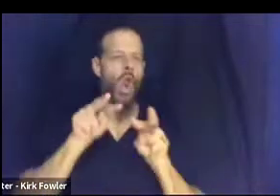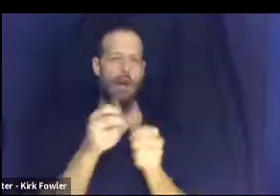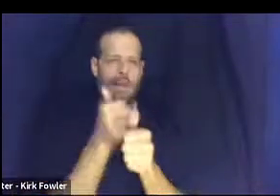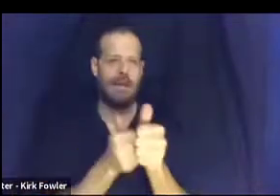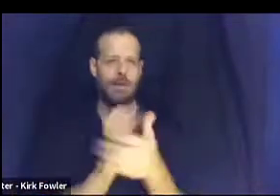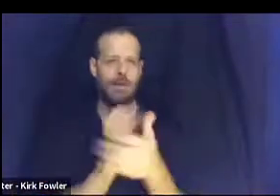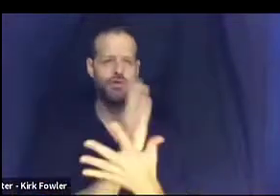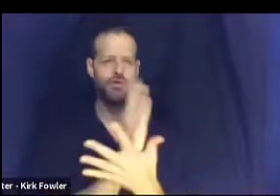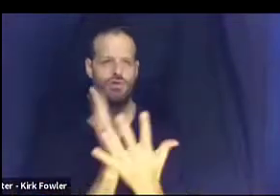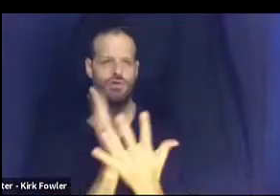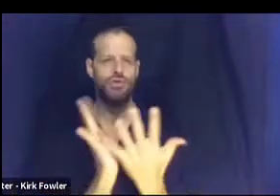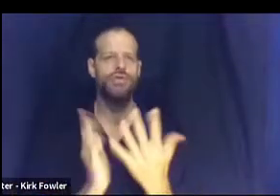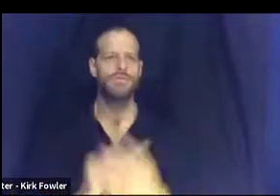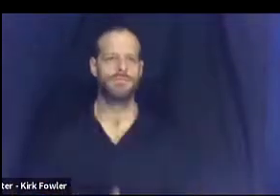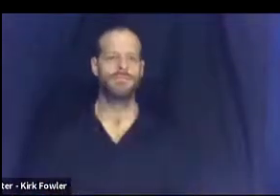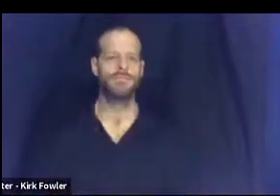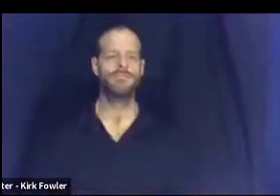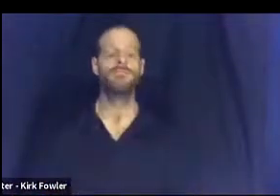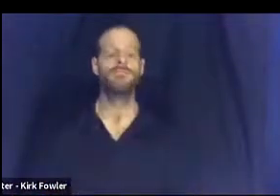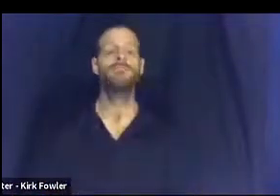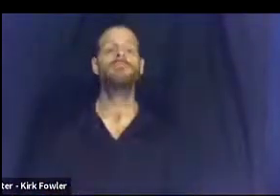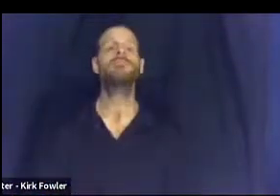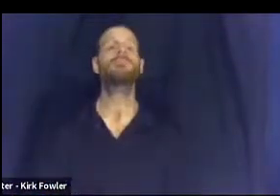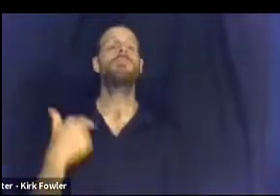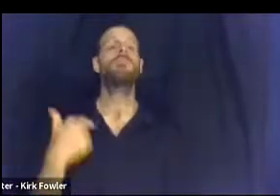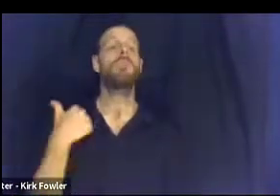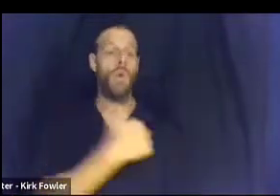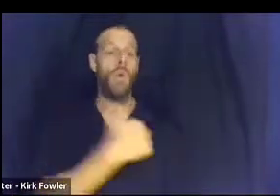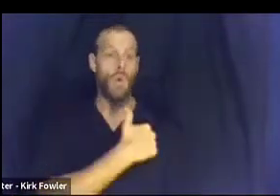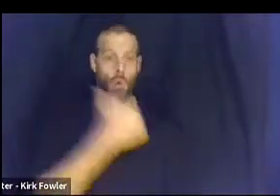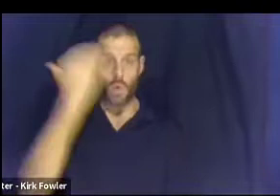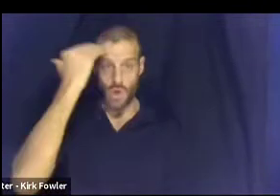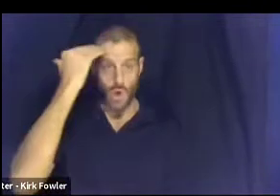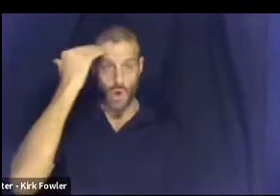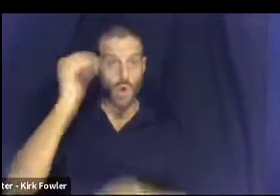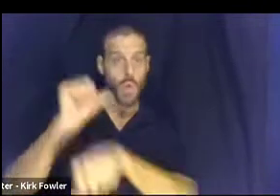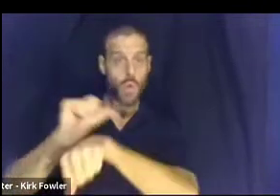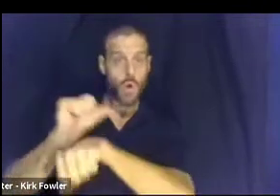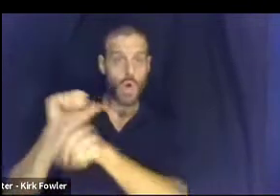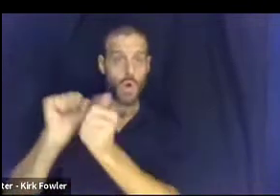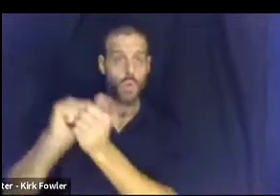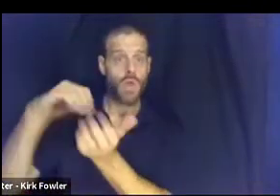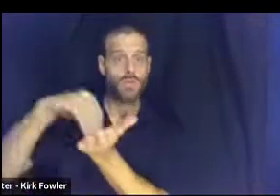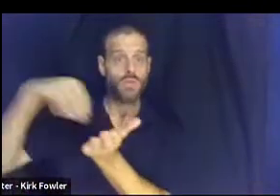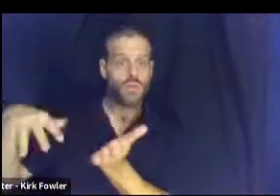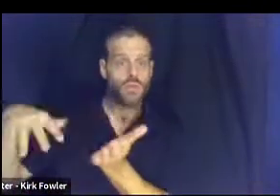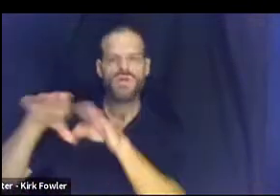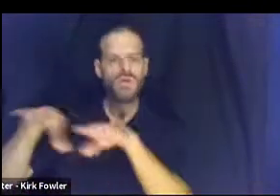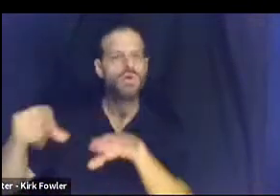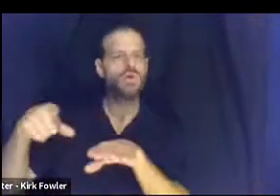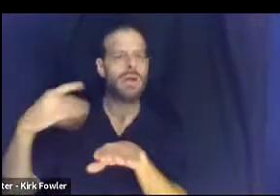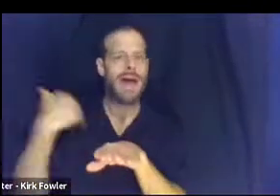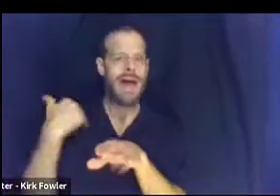And we all know from working with our students or children who are multimodal communicators,